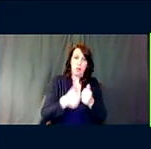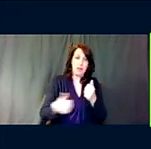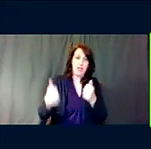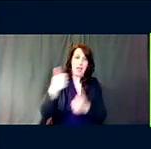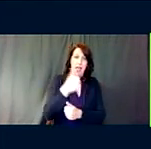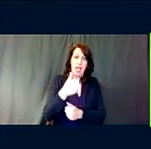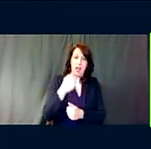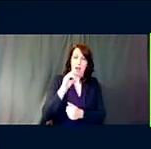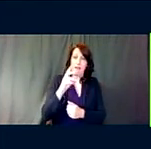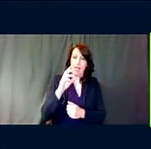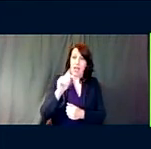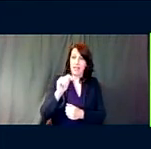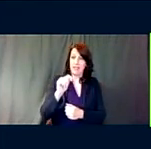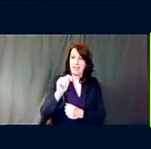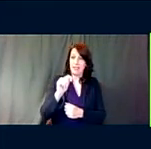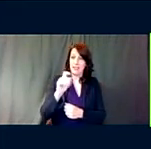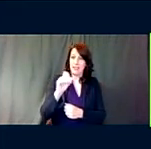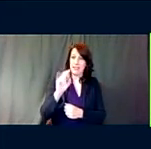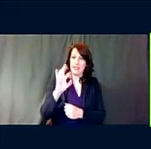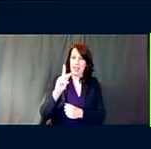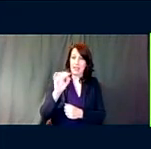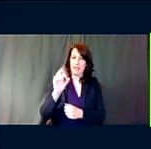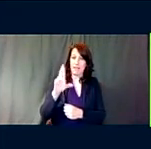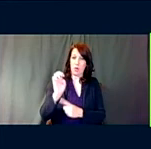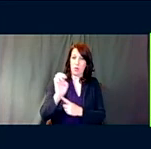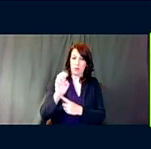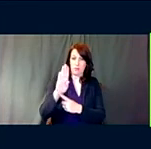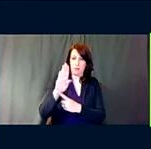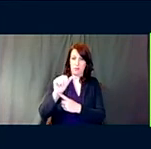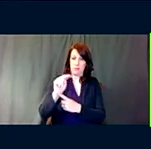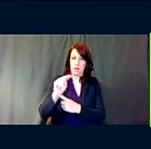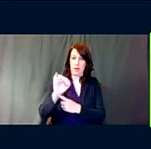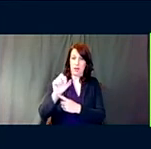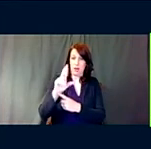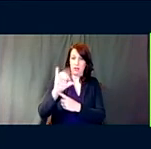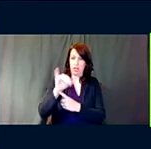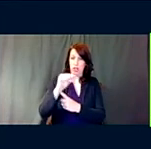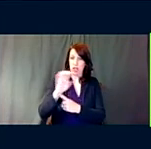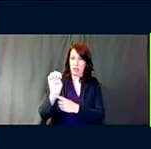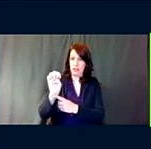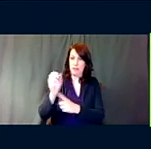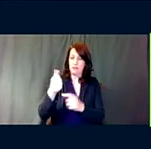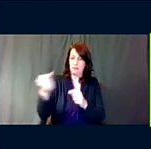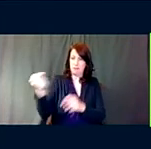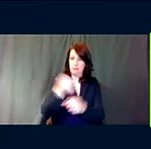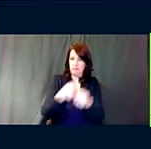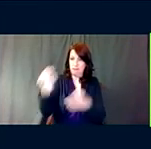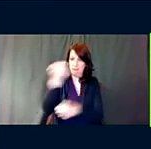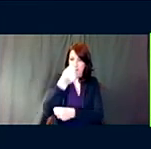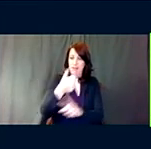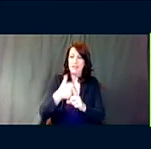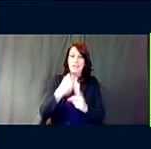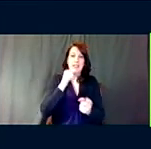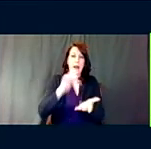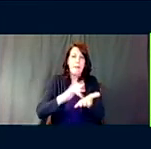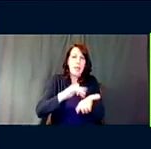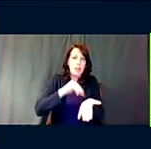OUT WITH GOVERNMENT. ALSO ABHIJT BANNERJEE WAS NAMED HEAD OF THE TASK FORCE, NOT BEING A MEDICAL DOCTOR TURNED